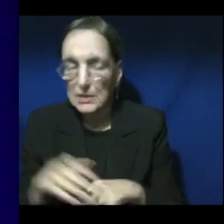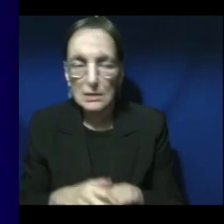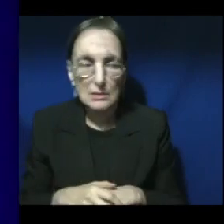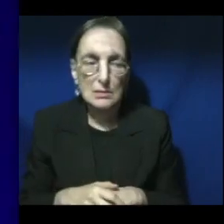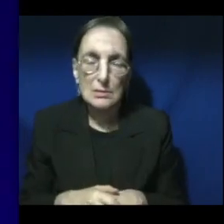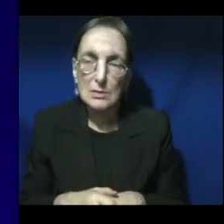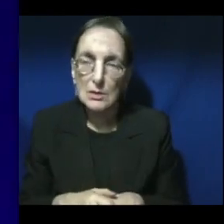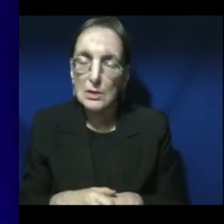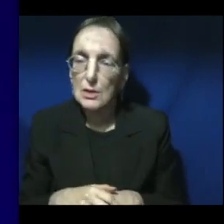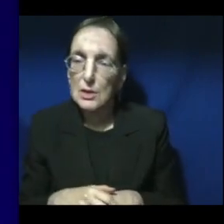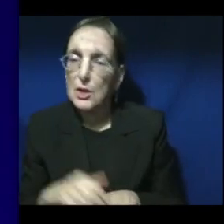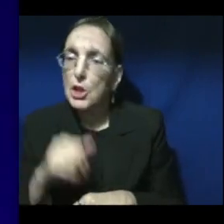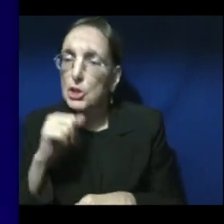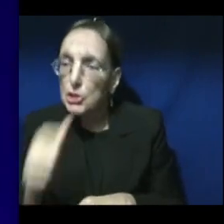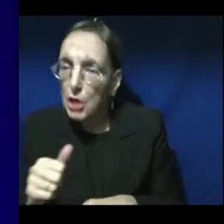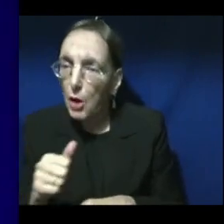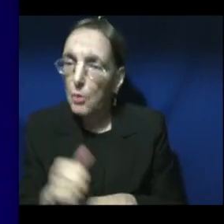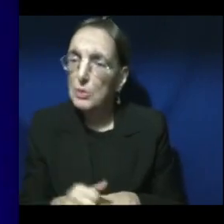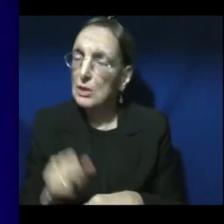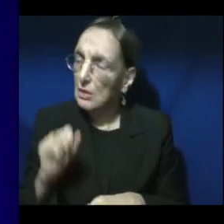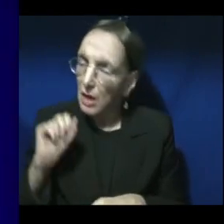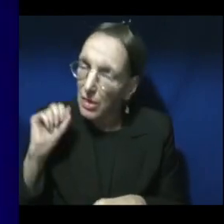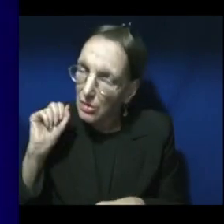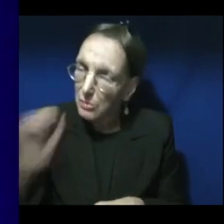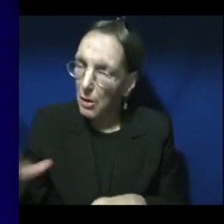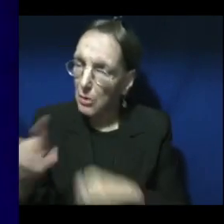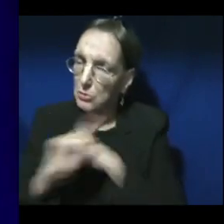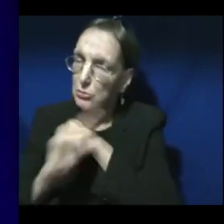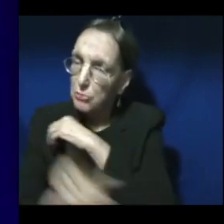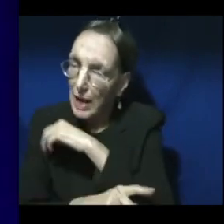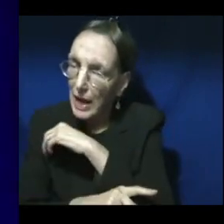“Don’t be a litter bug.” Now I’m less likely to do it because I don’t want to claim that negative